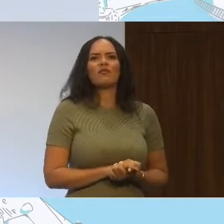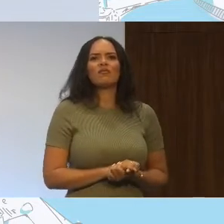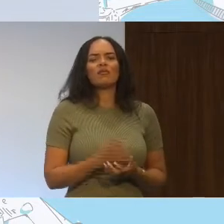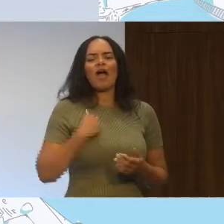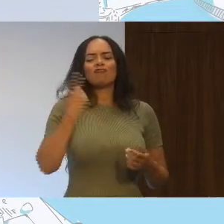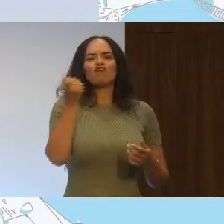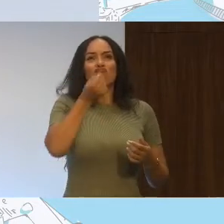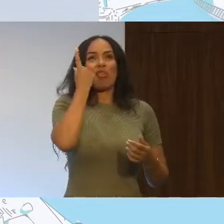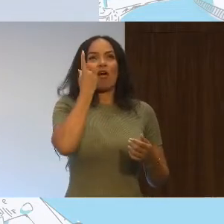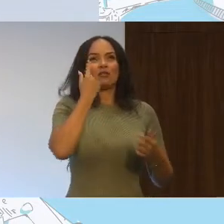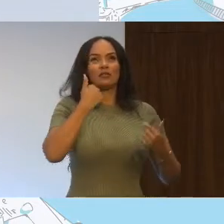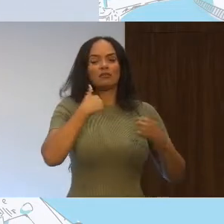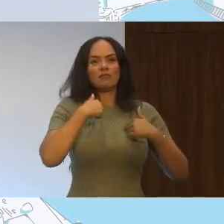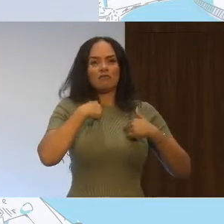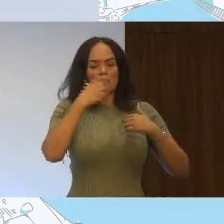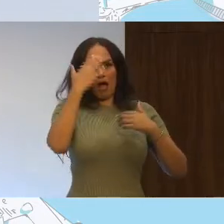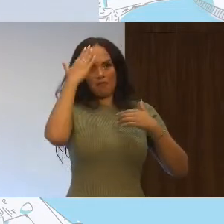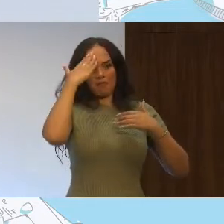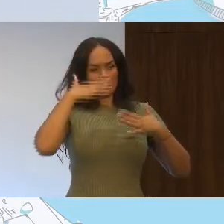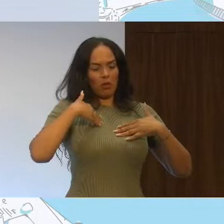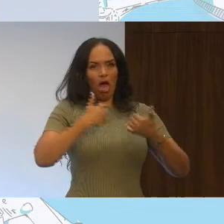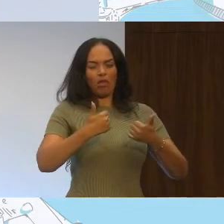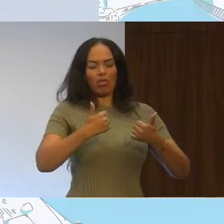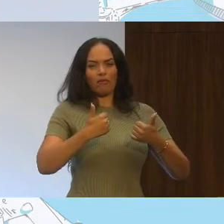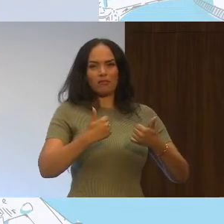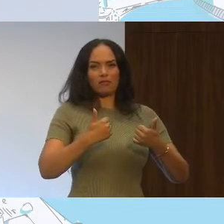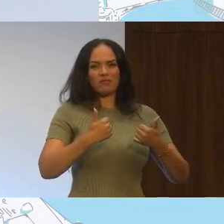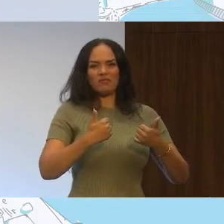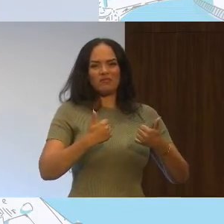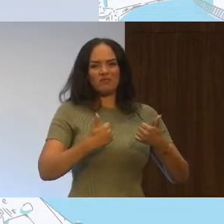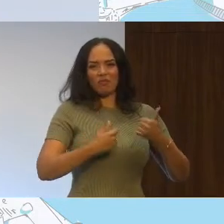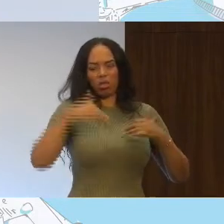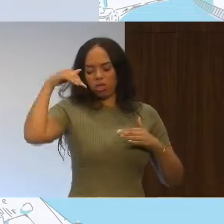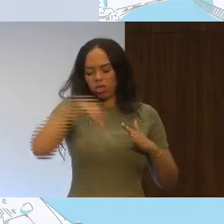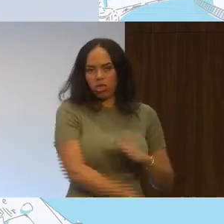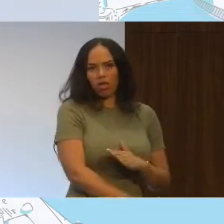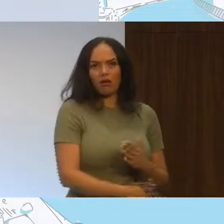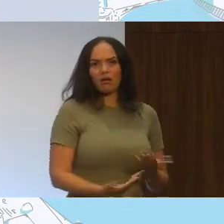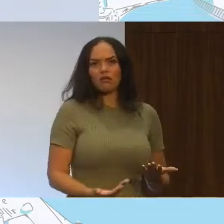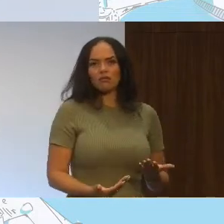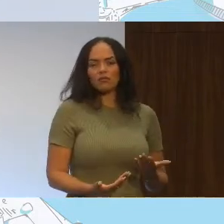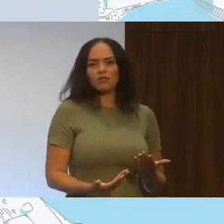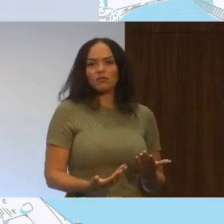existential crisis to climb back would mean until a cure or effective treatment arrived.